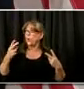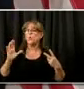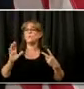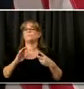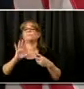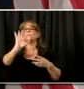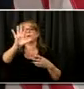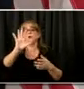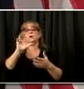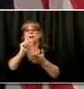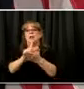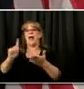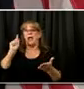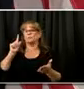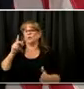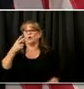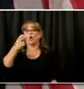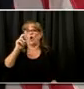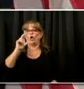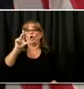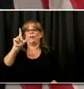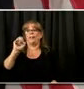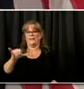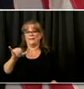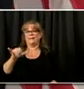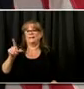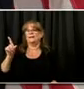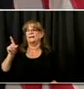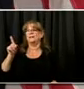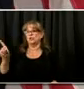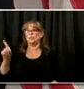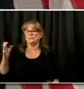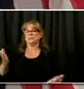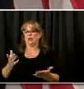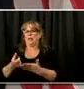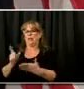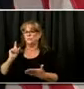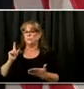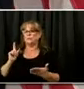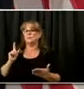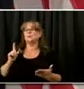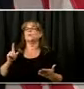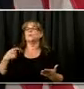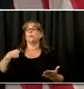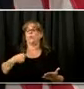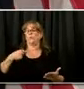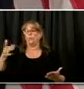we are going to take a look at whether there is the demand for state-level guidance around safe